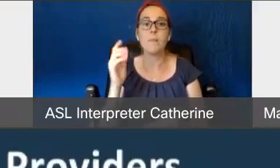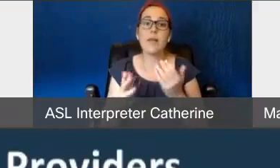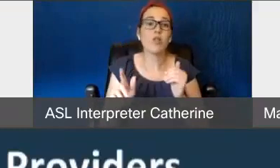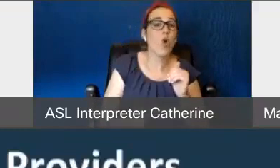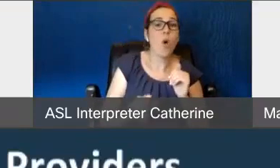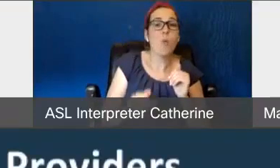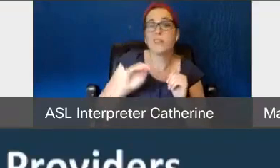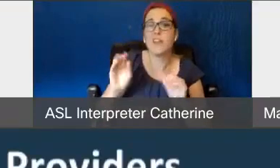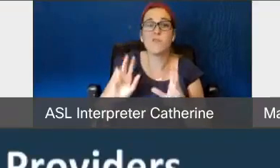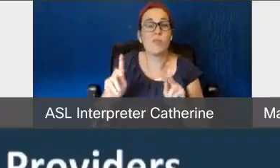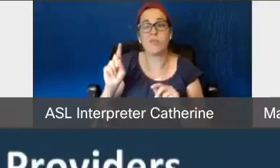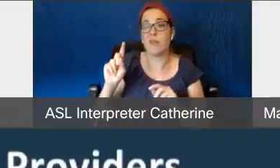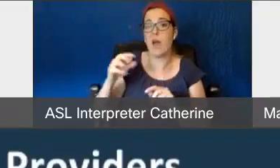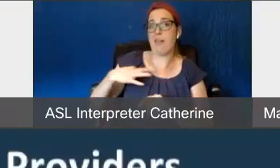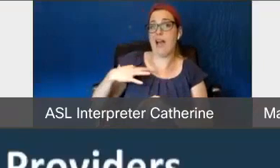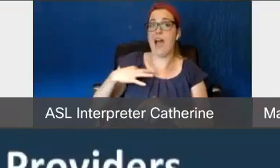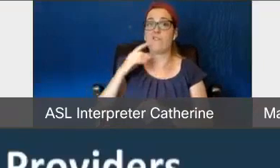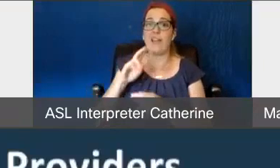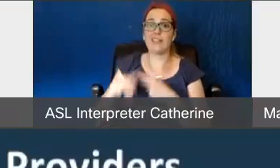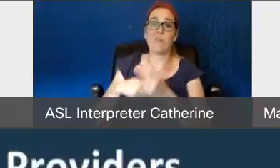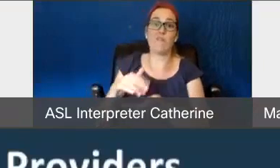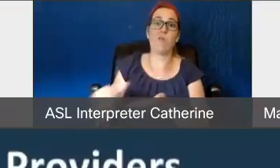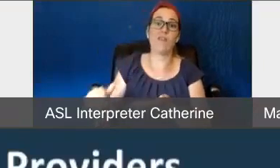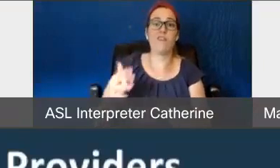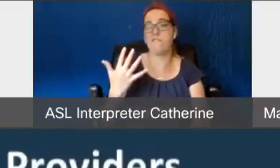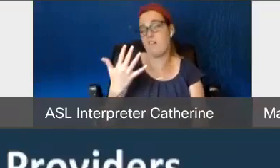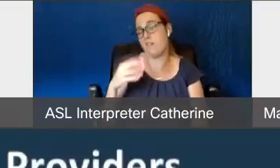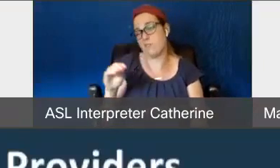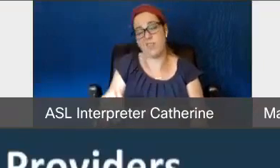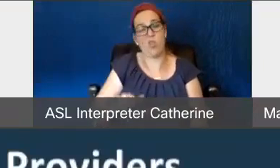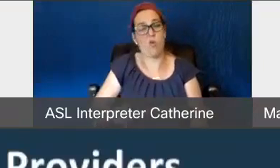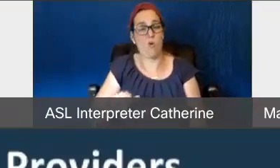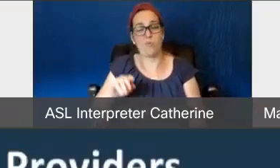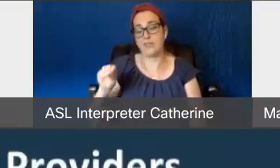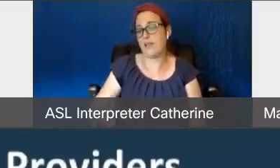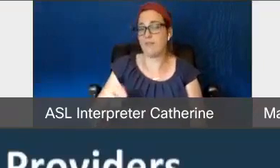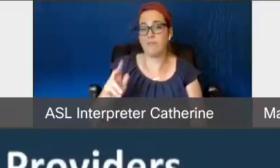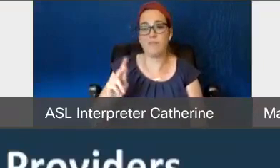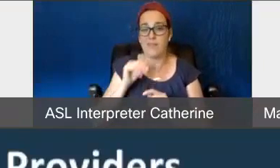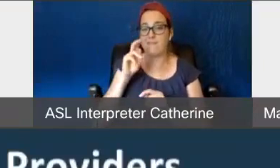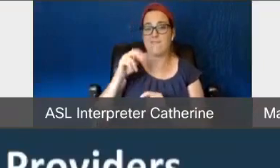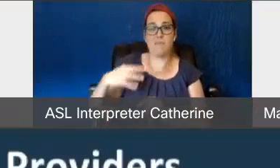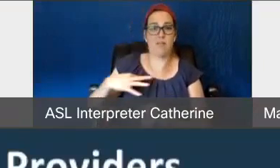And if you have the buprenorphine is ways that people could have treatment without having to stand